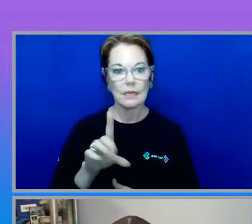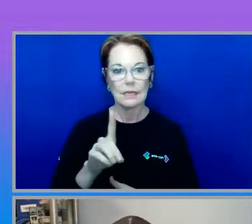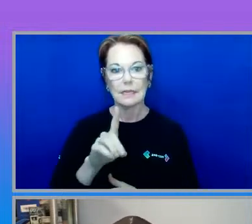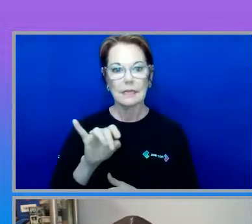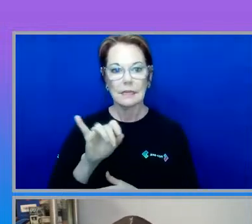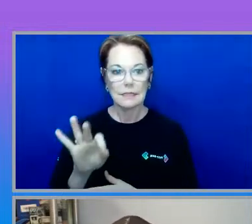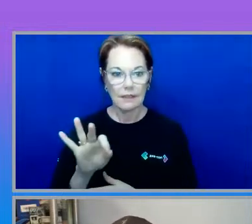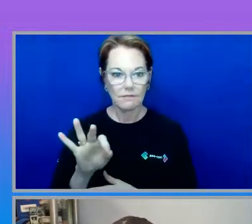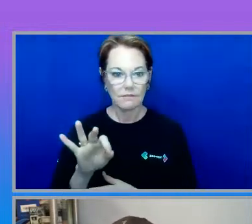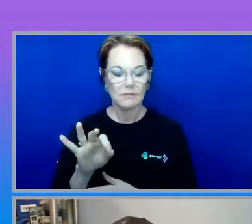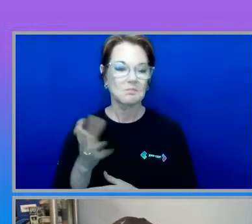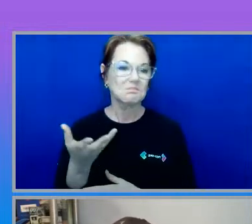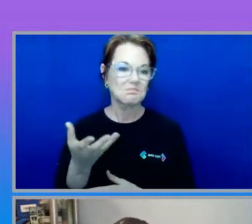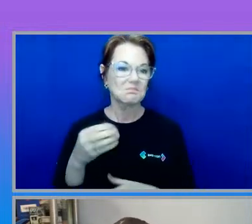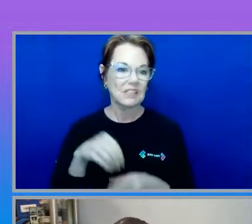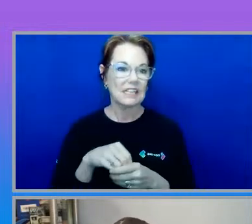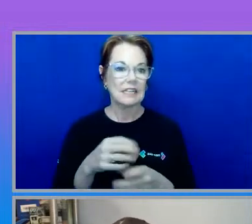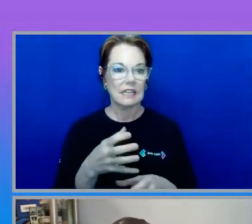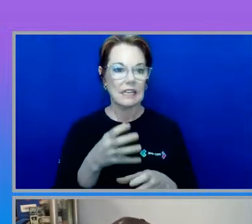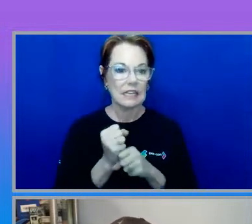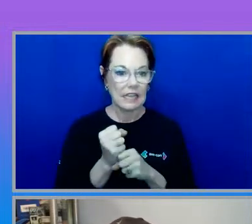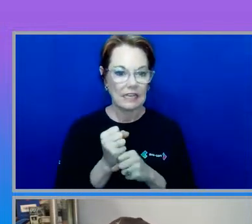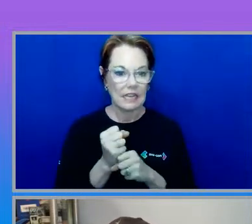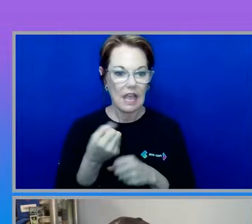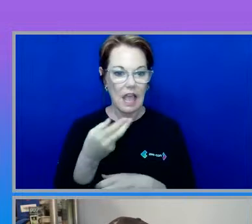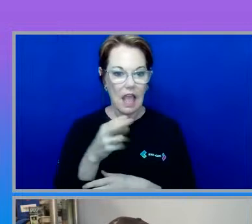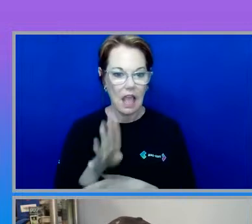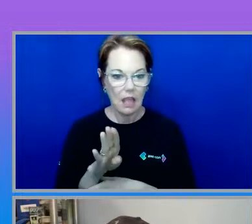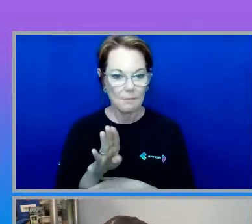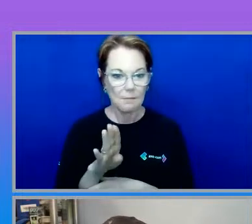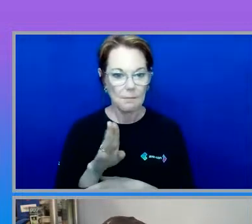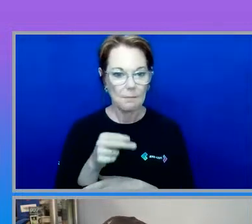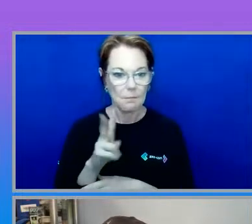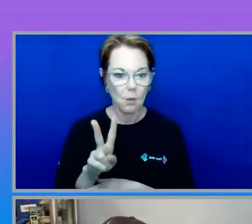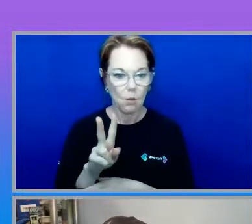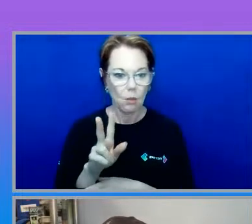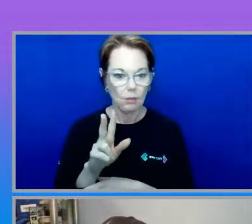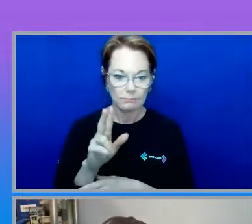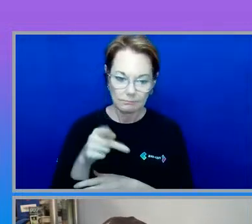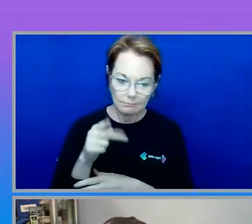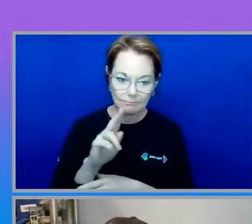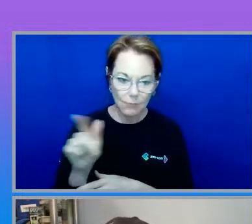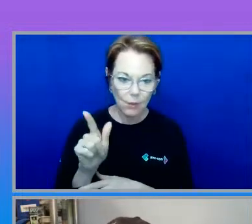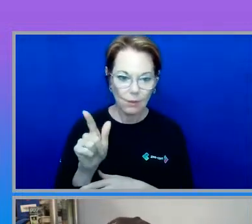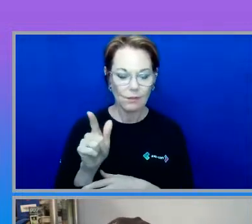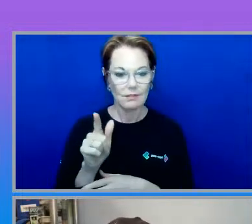diff basically in GitHub pull requests. And I'm looking at a